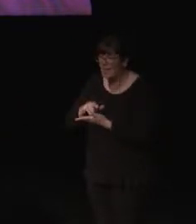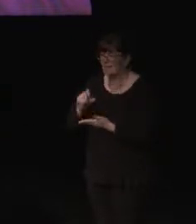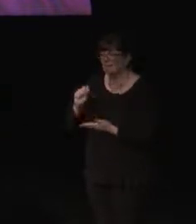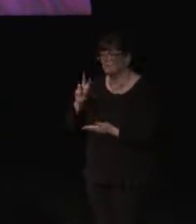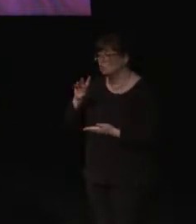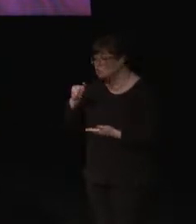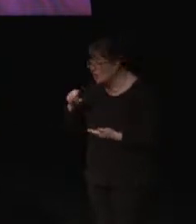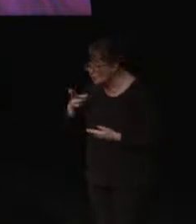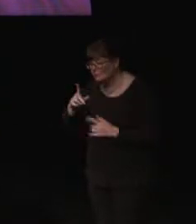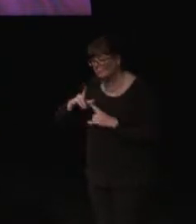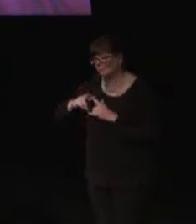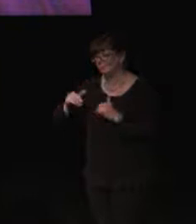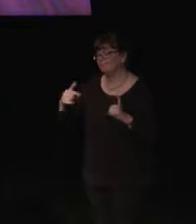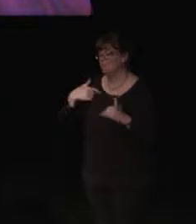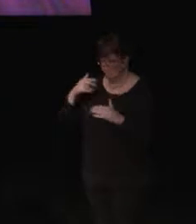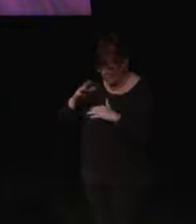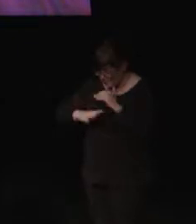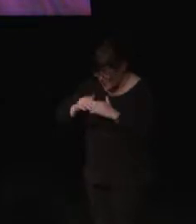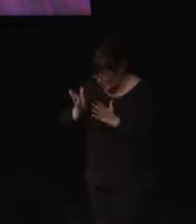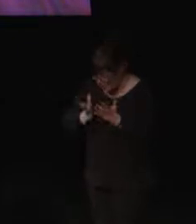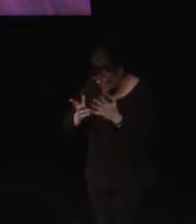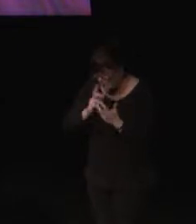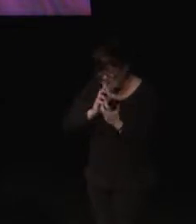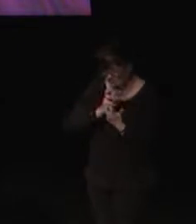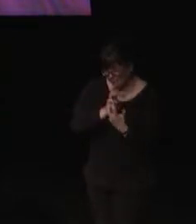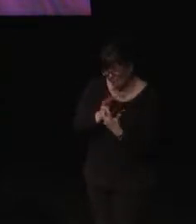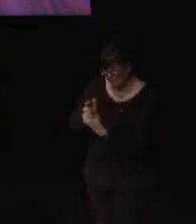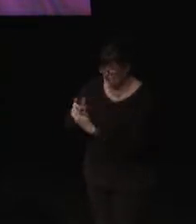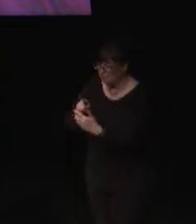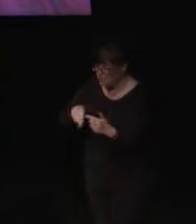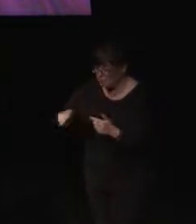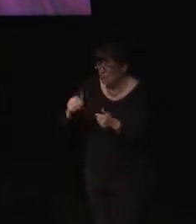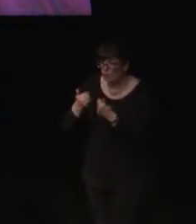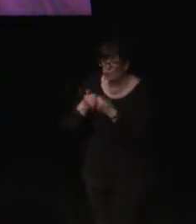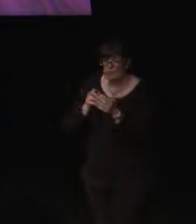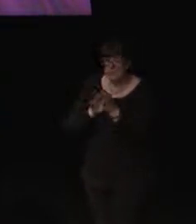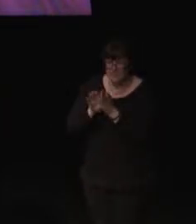So we want services that can reach those game developers and those game players as well.